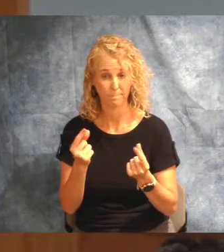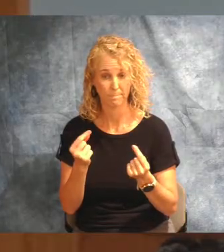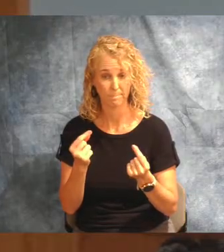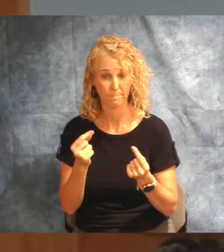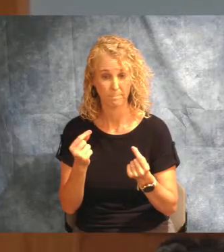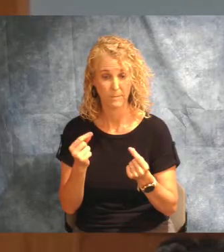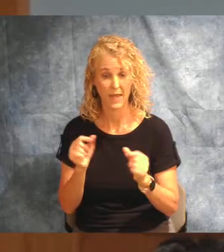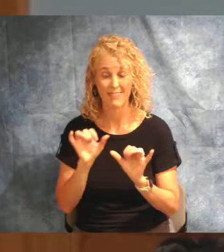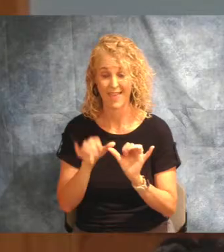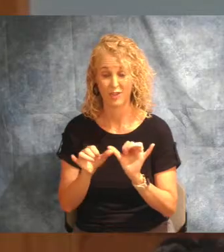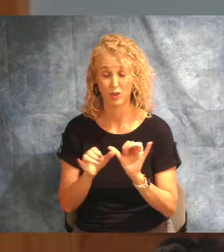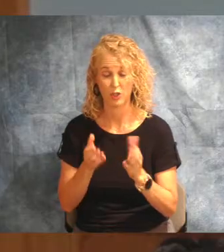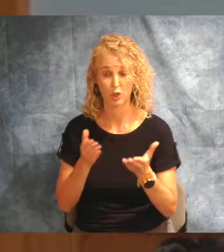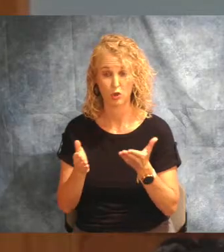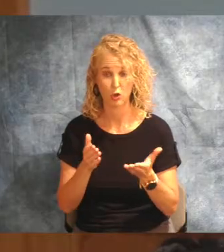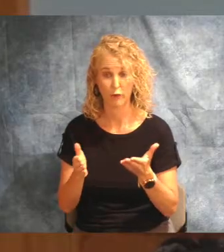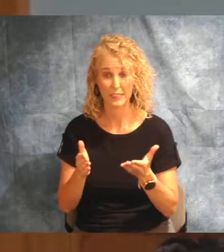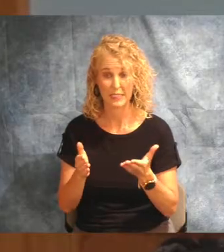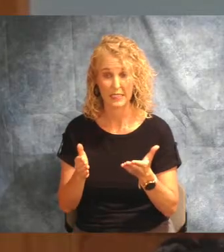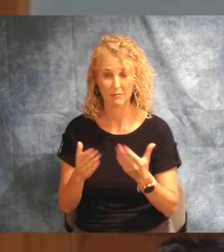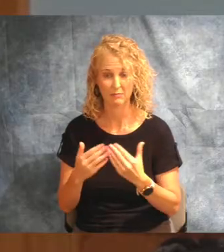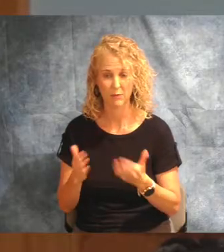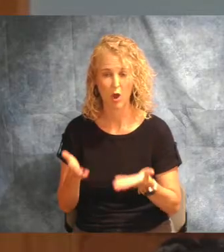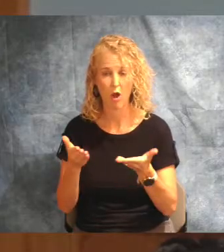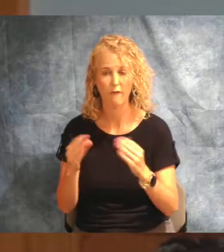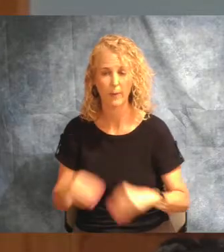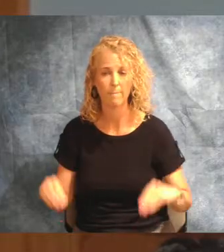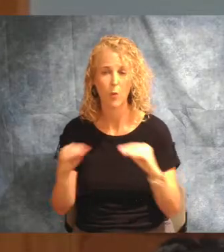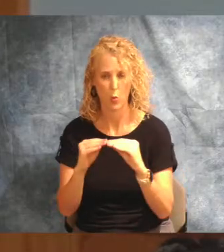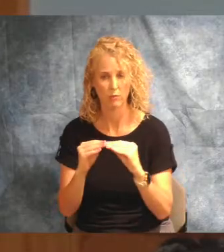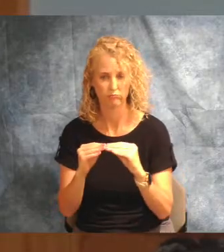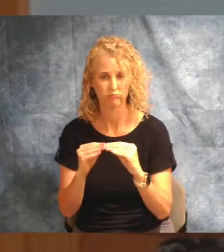Engineers office does in the Administration of the overall Storm Water District and helps provide